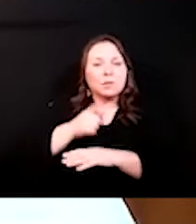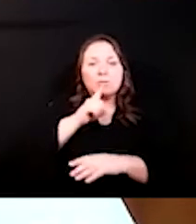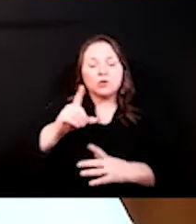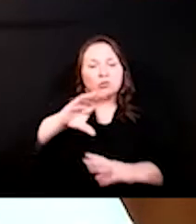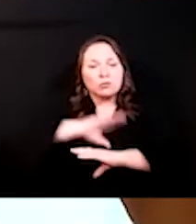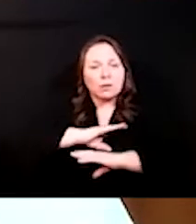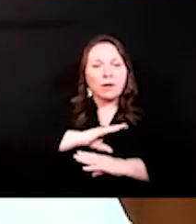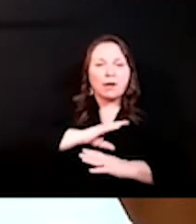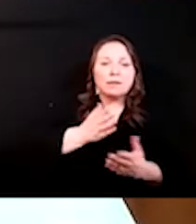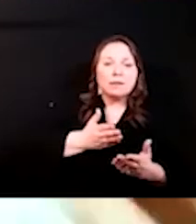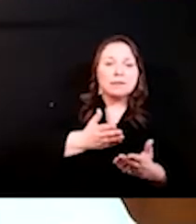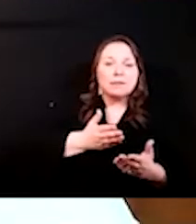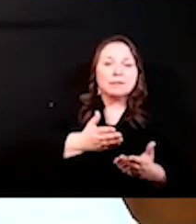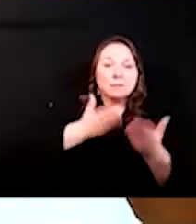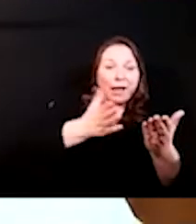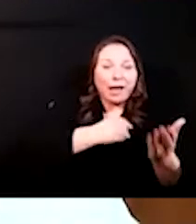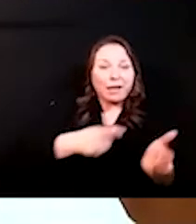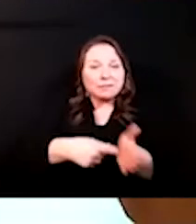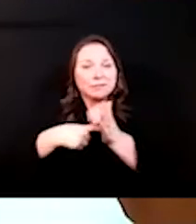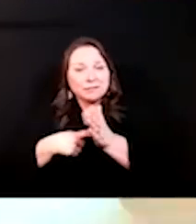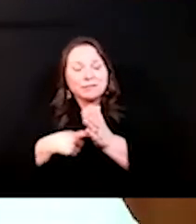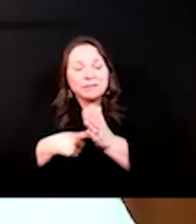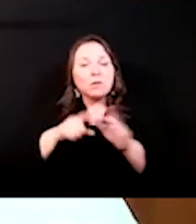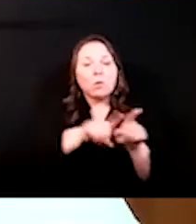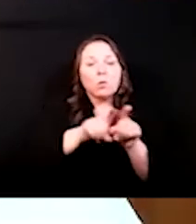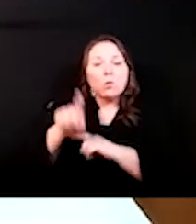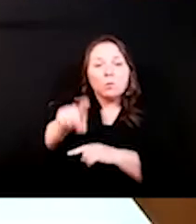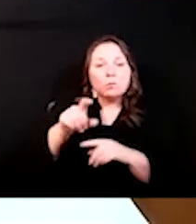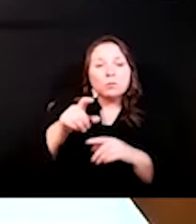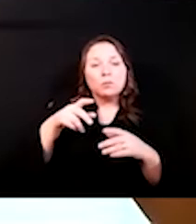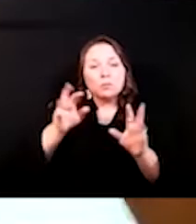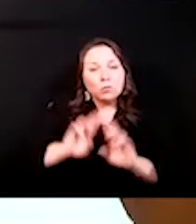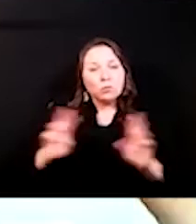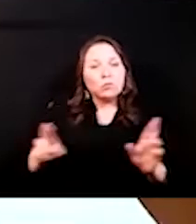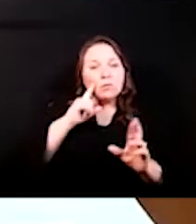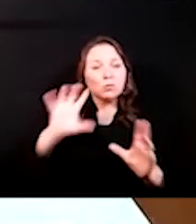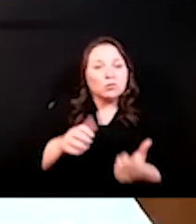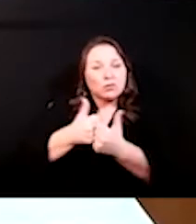ADMINISTRATION IS RELATED TO THE SUPPLY AND DEMAND, AND THAT WE HAVE TO GET RIGHT. WE HAVE TO BE PREPARED FOR